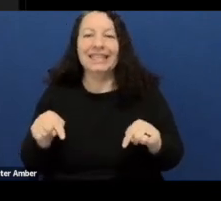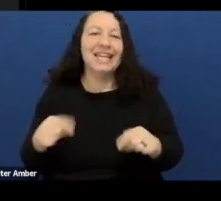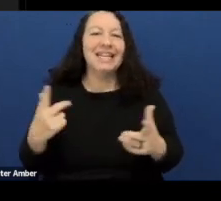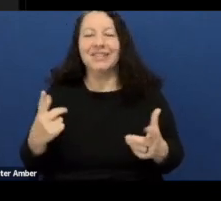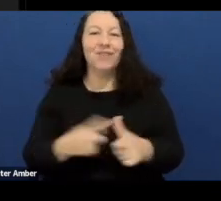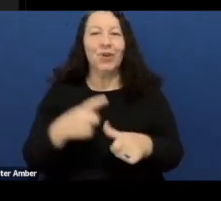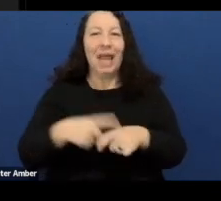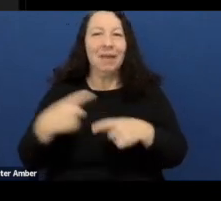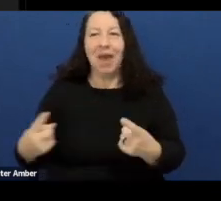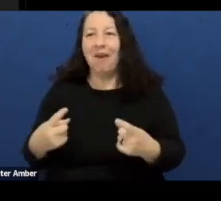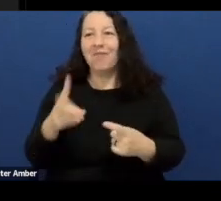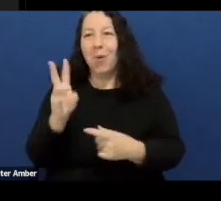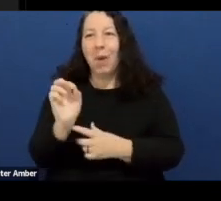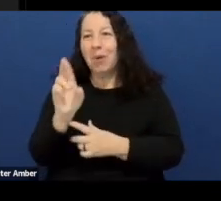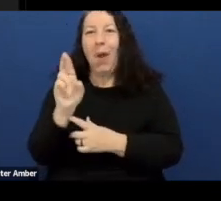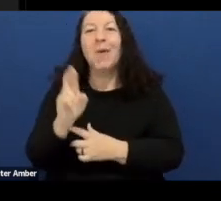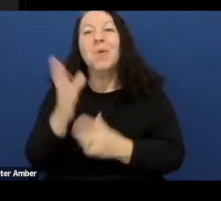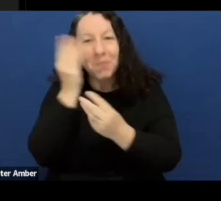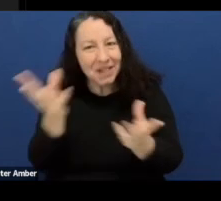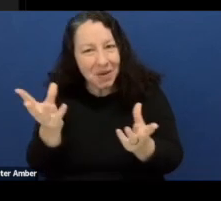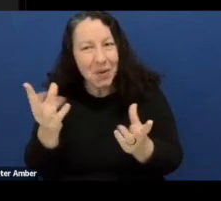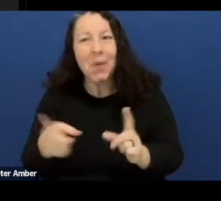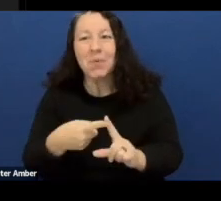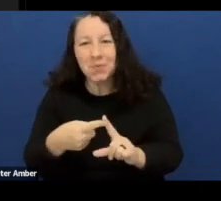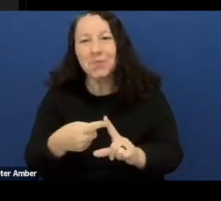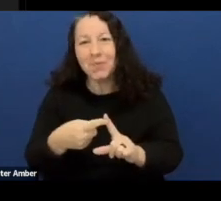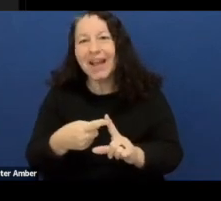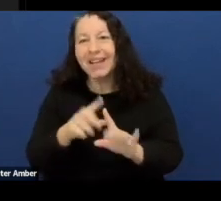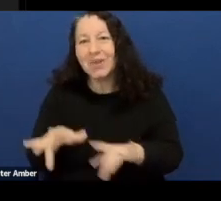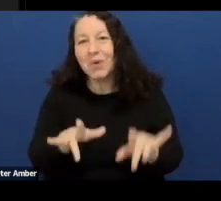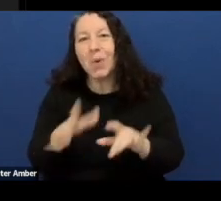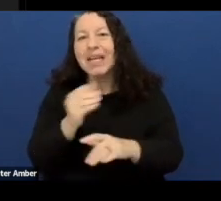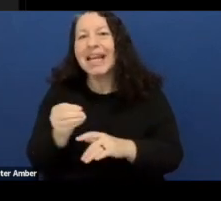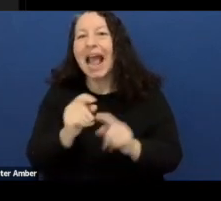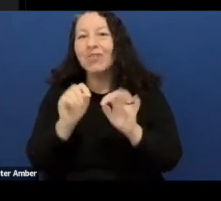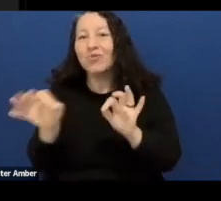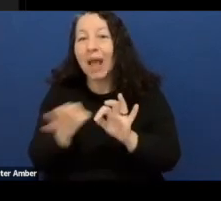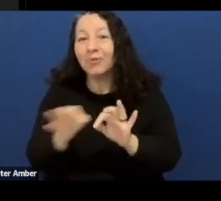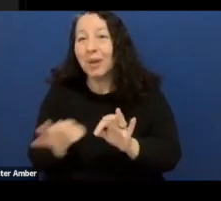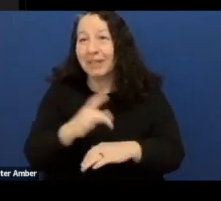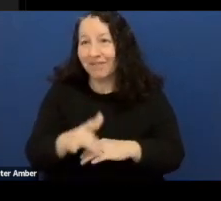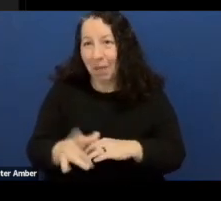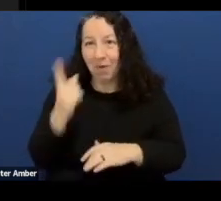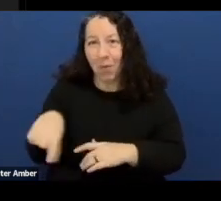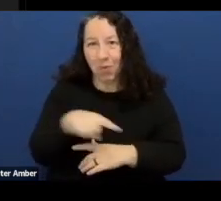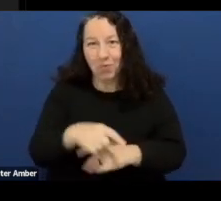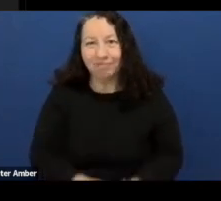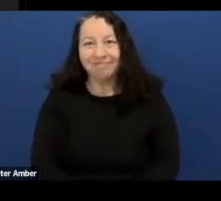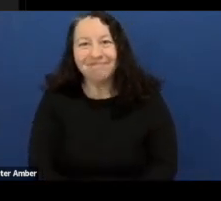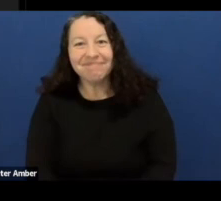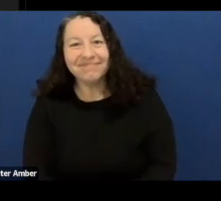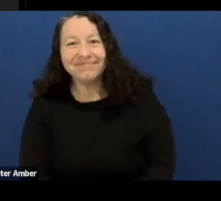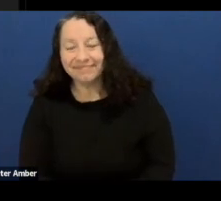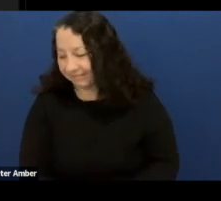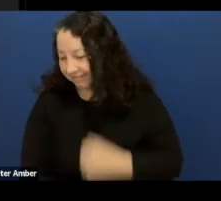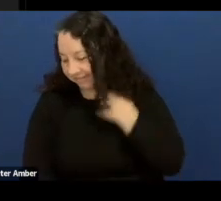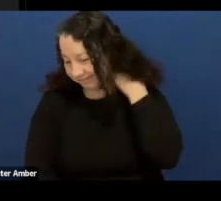here and for taking part of this unprecedented webinar. We'll let you know when the recording